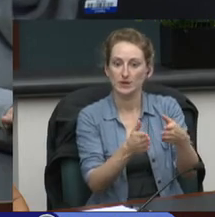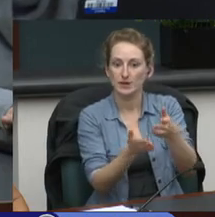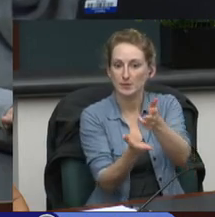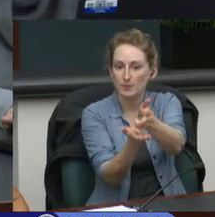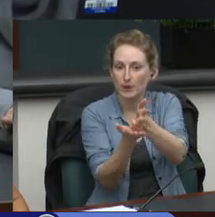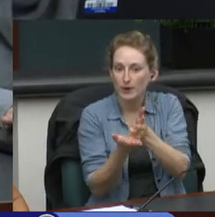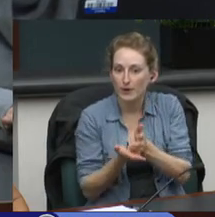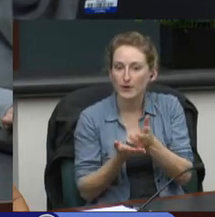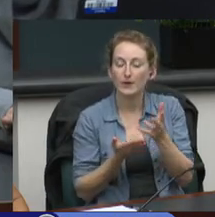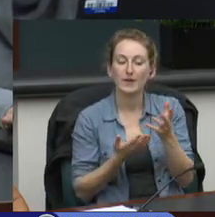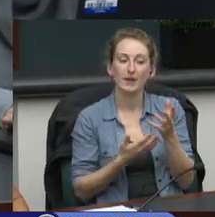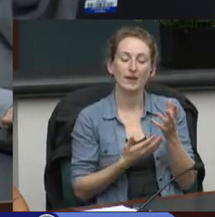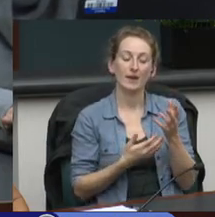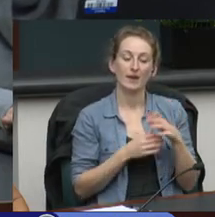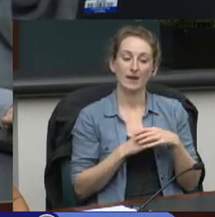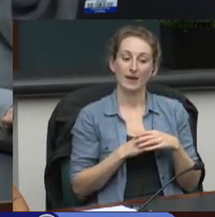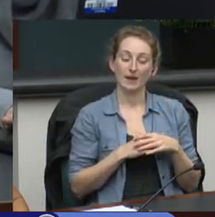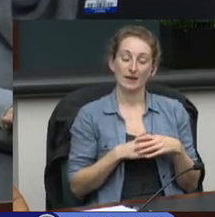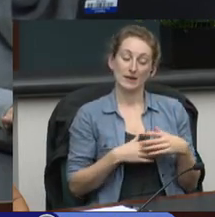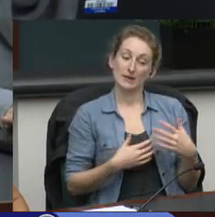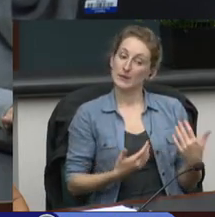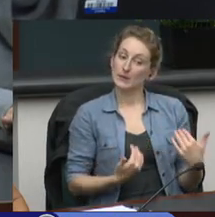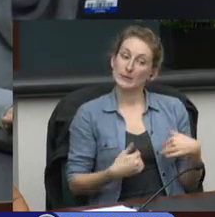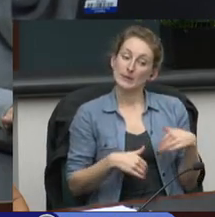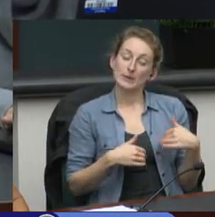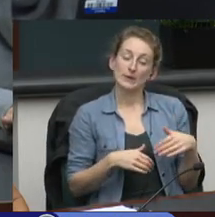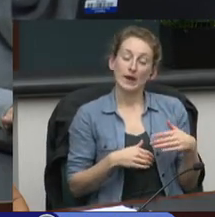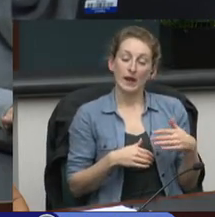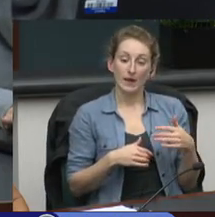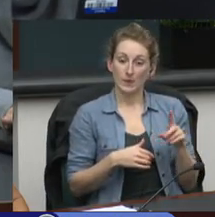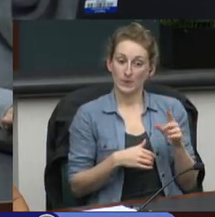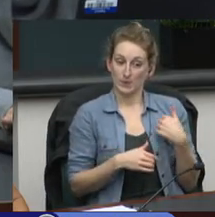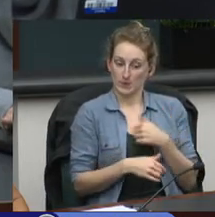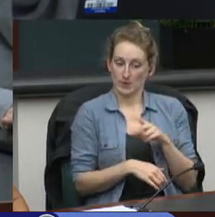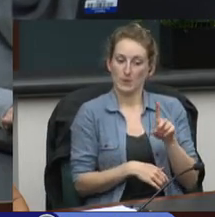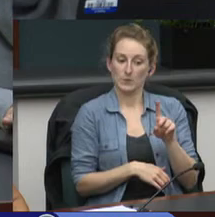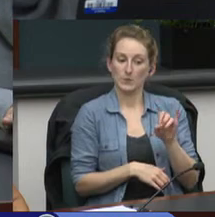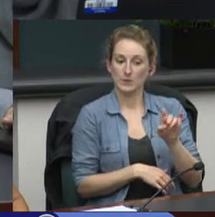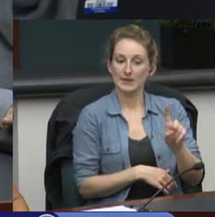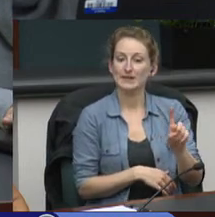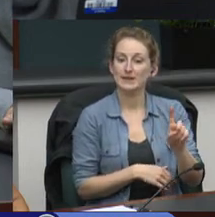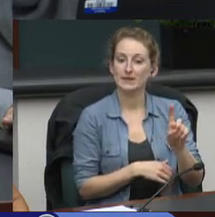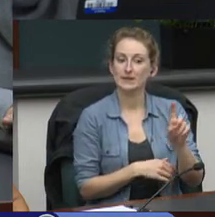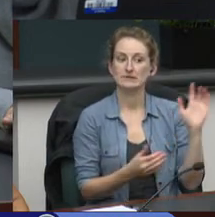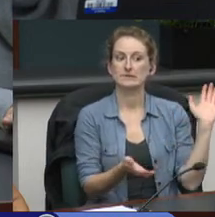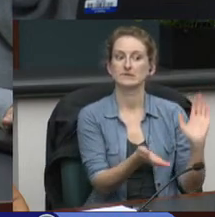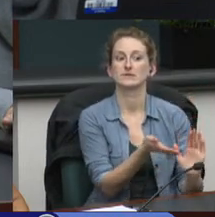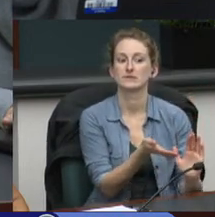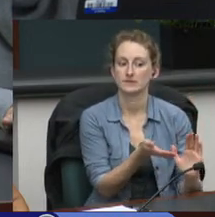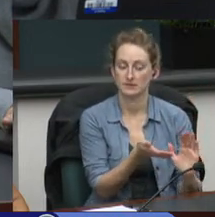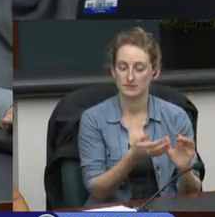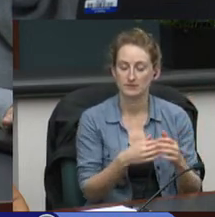balanced they were lowered you know in many cases again we were overall our